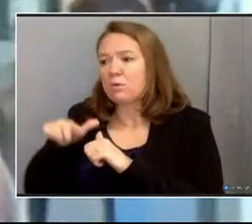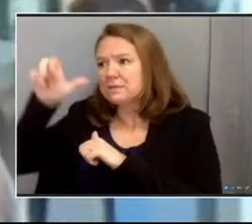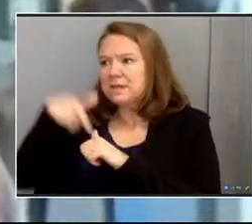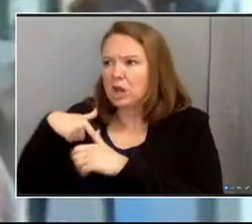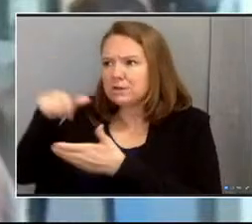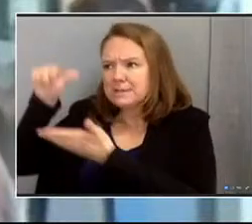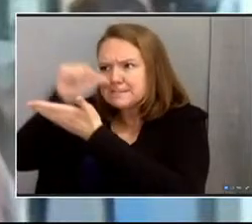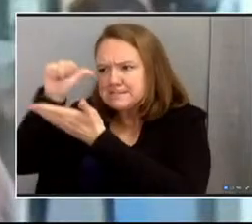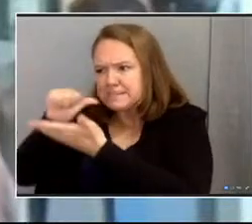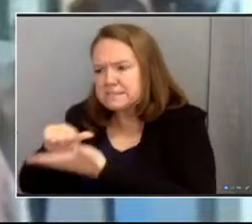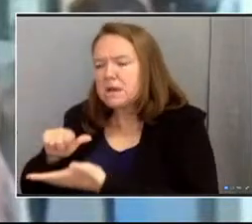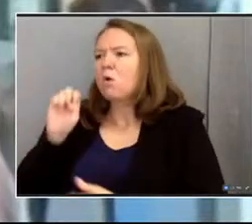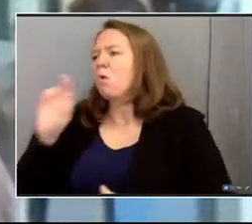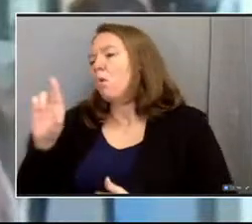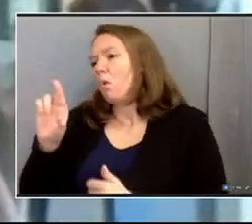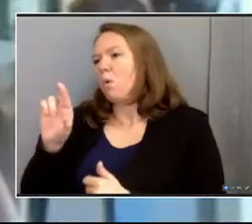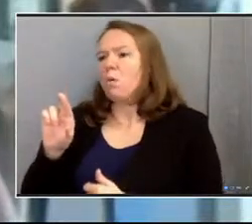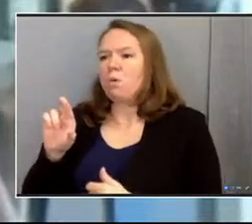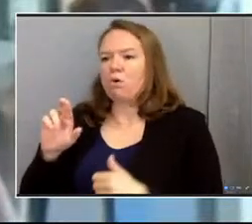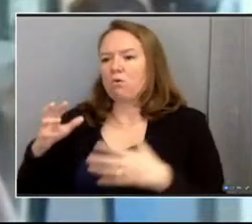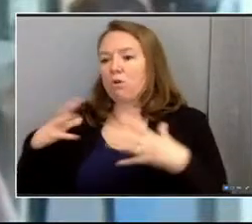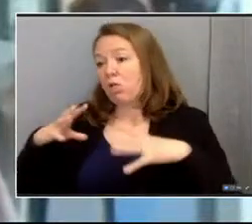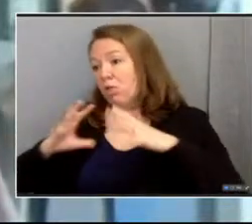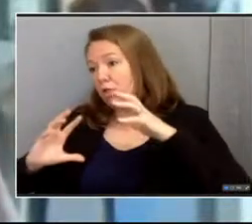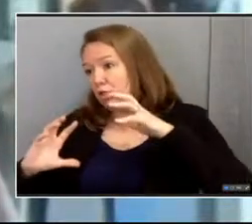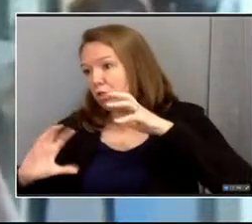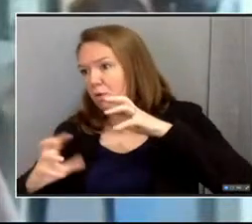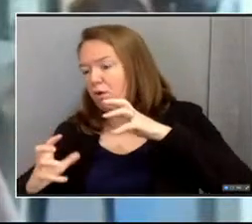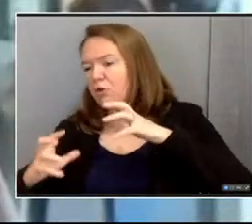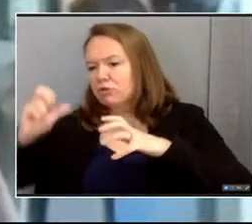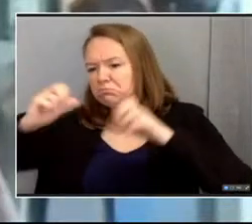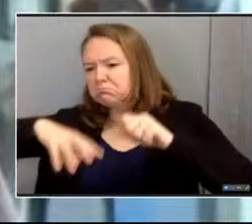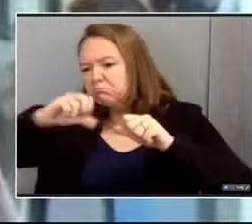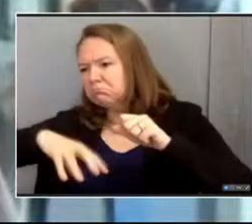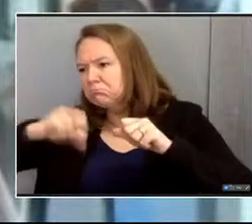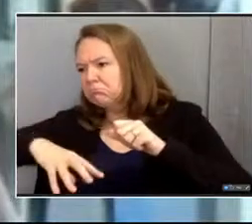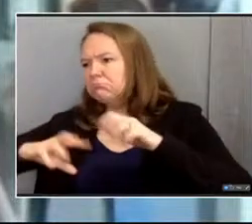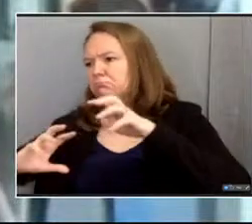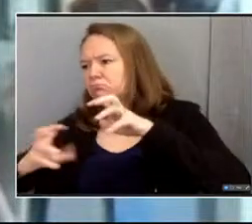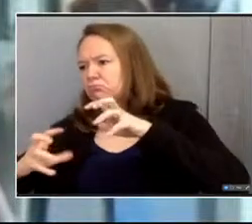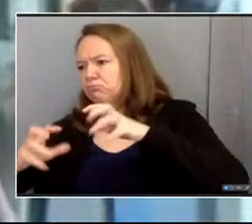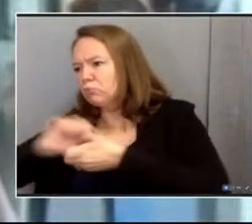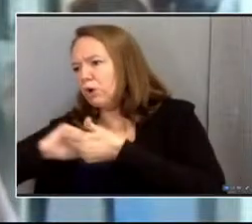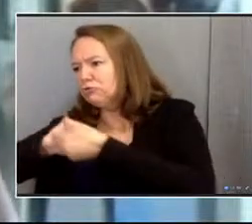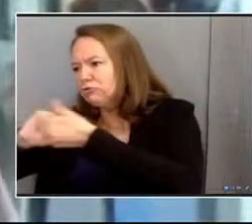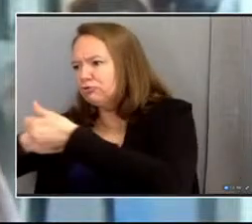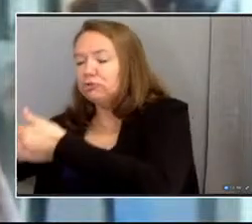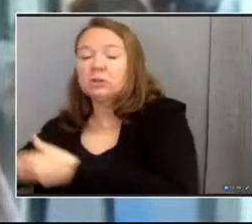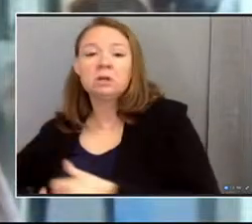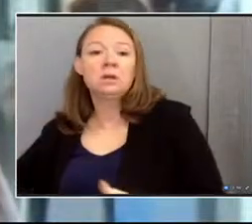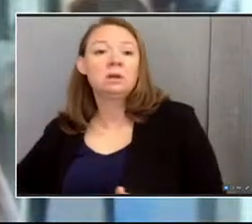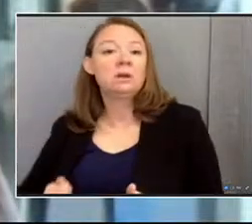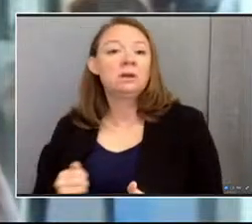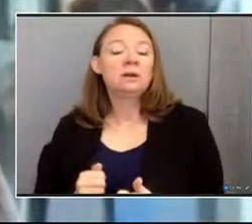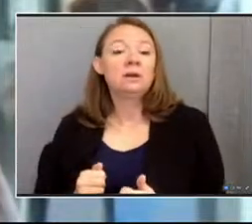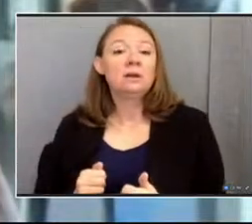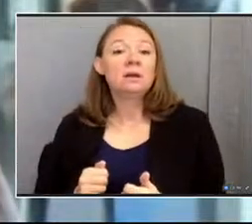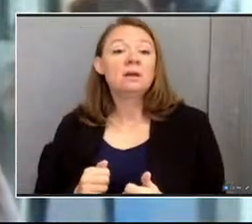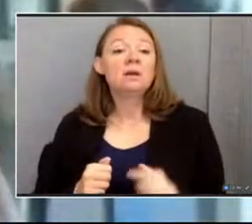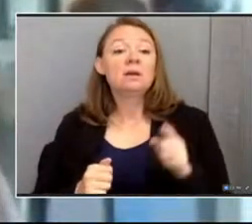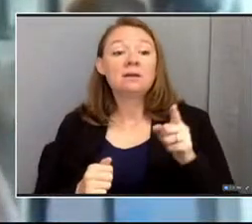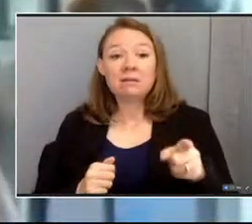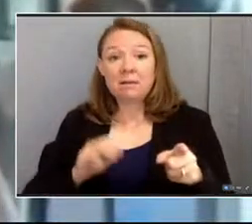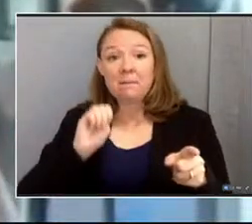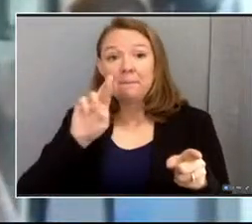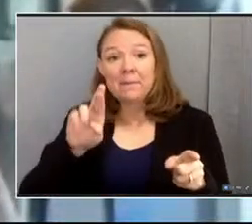done to help the family along. And with the help of Mr. Bogeti I was able to get more and more